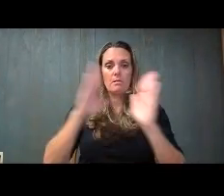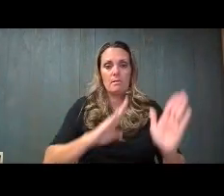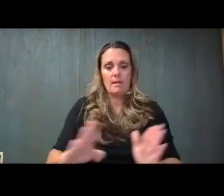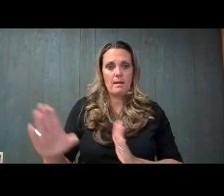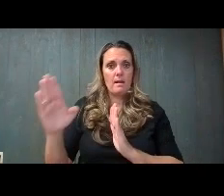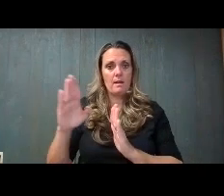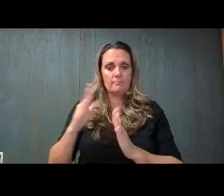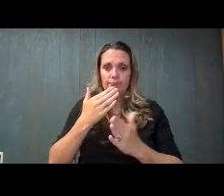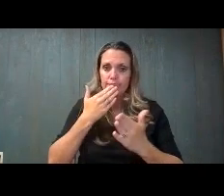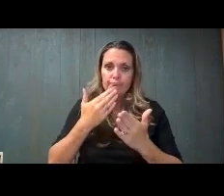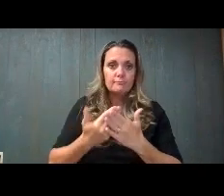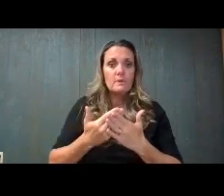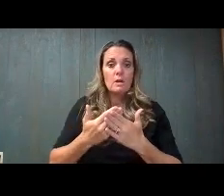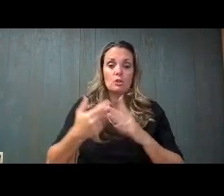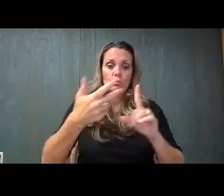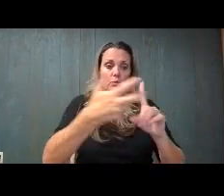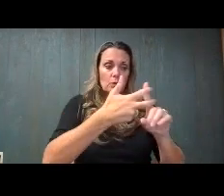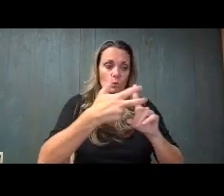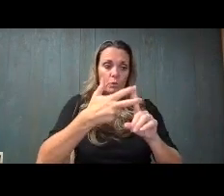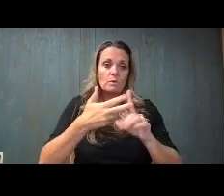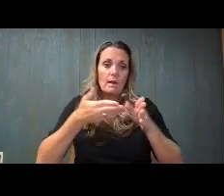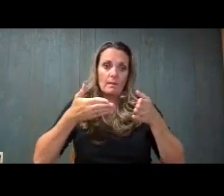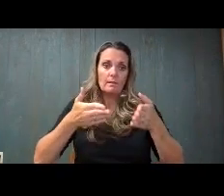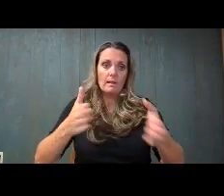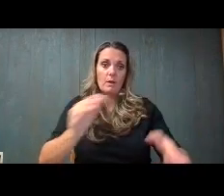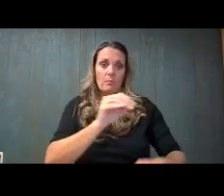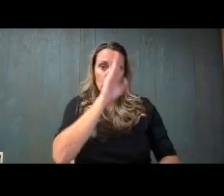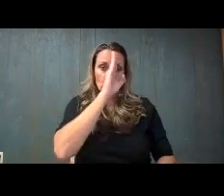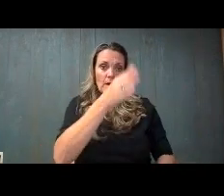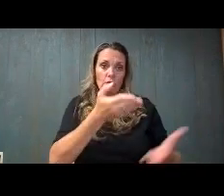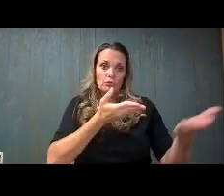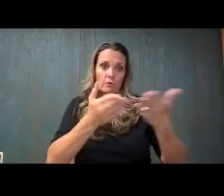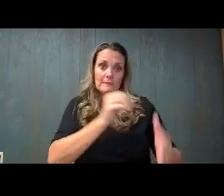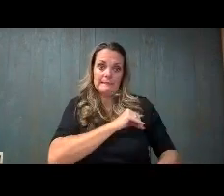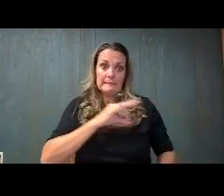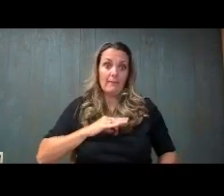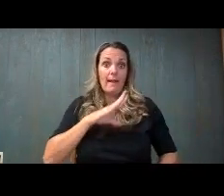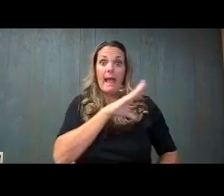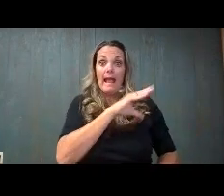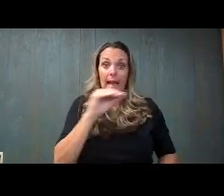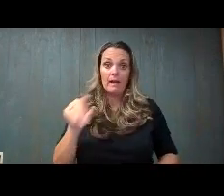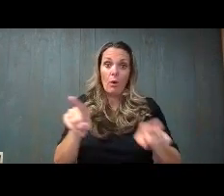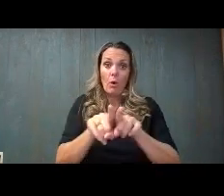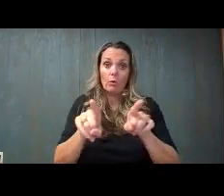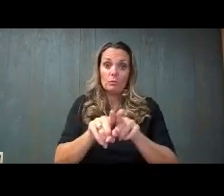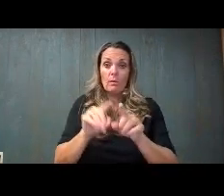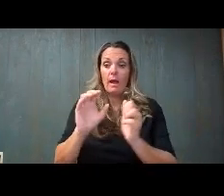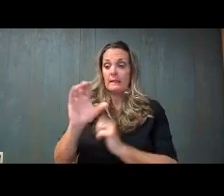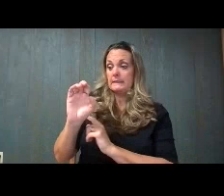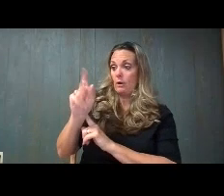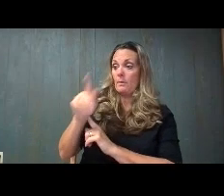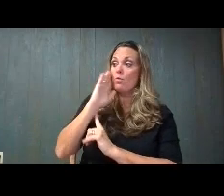allowable direct service staff, but also how will the CRP continue to support